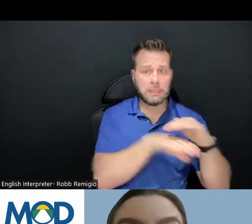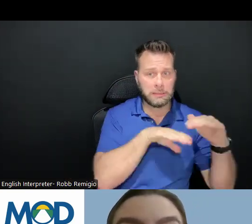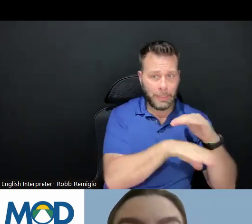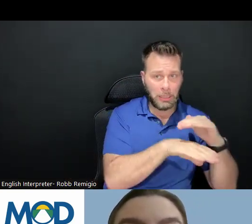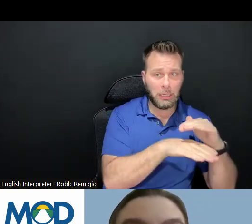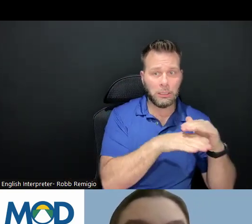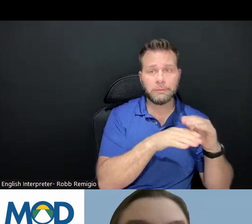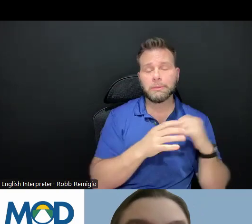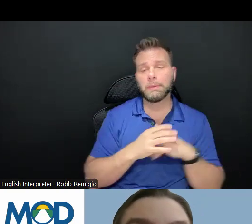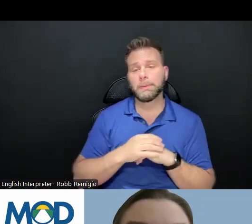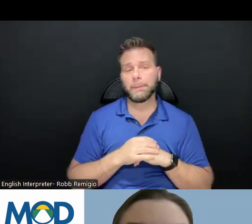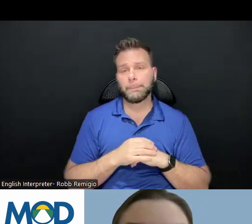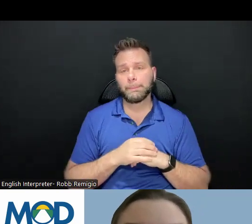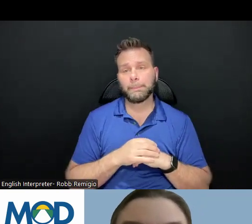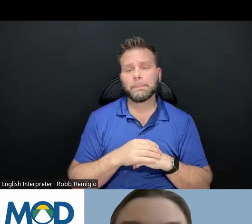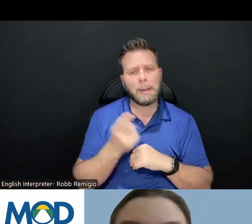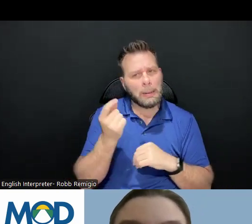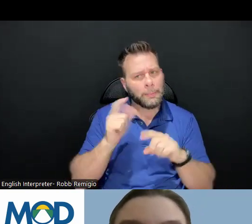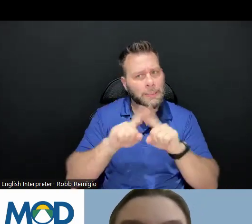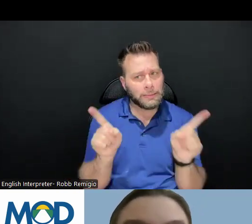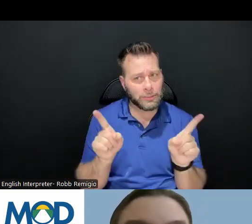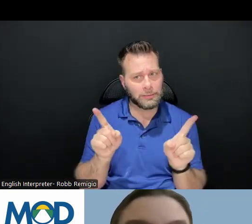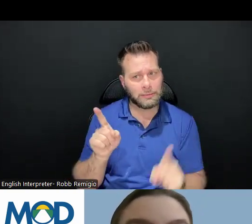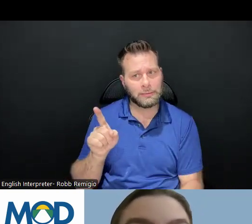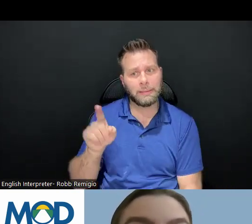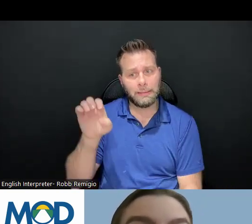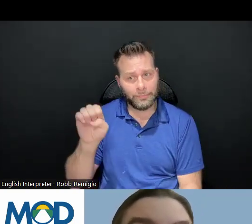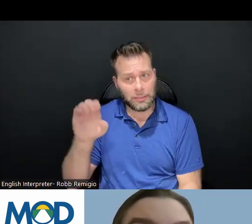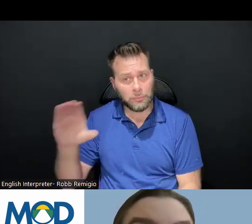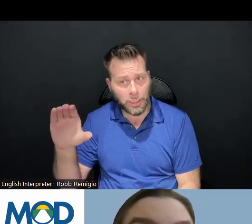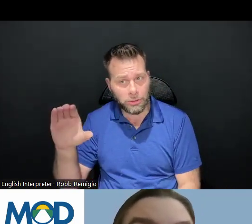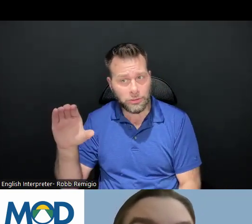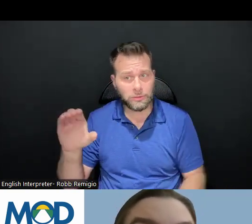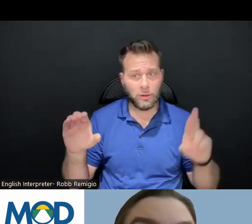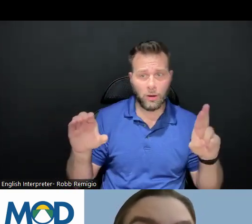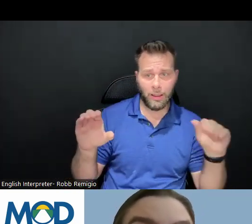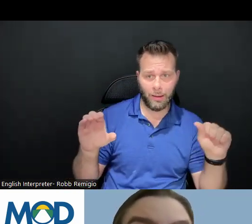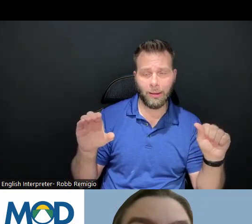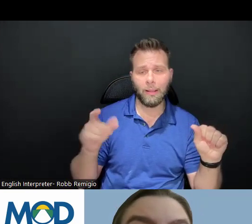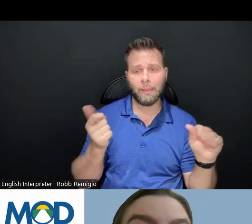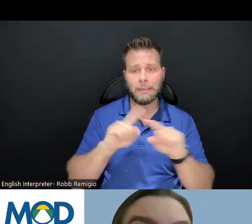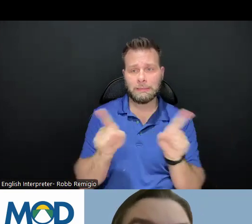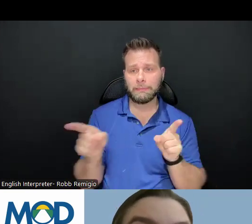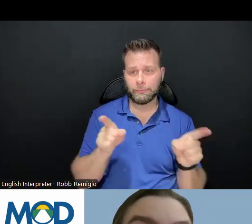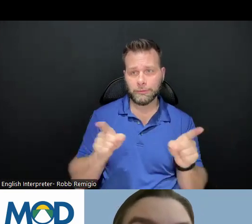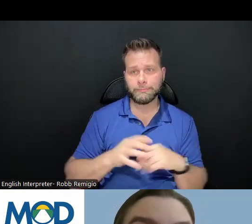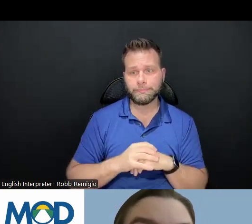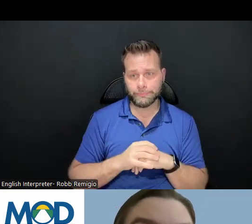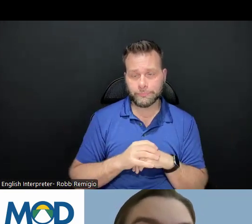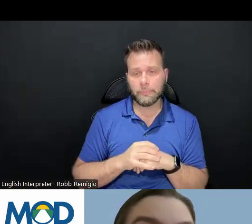communication accessibility, but they are a little bit different from effective communication requests.